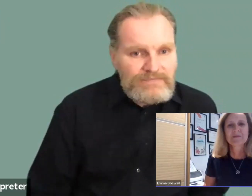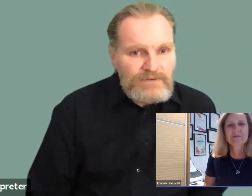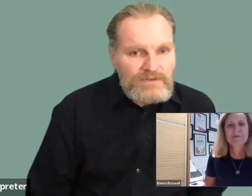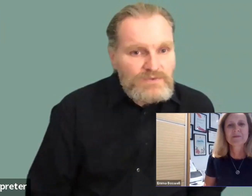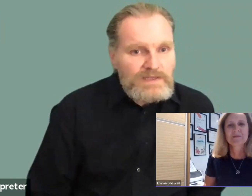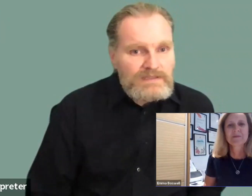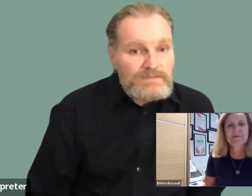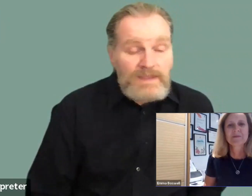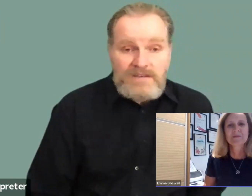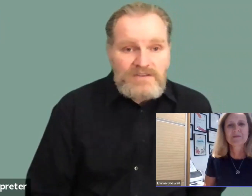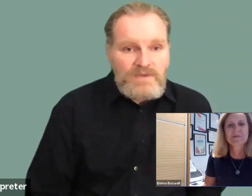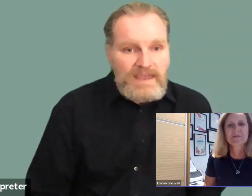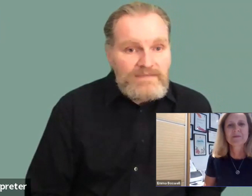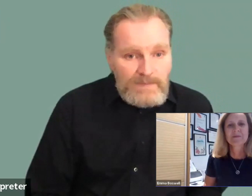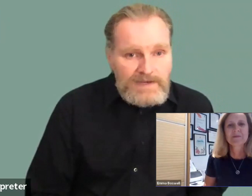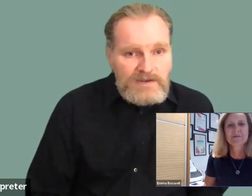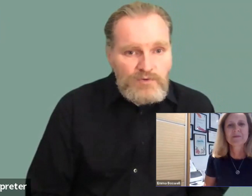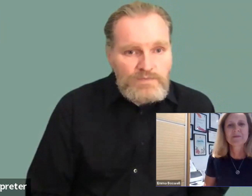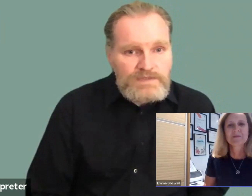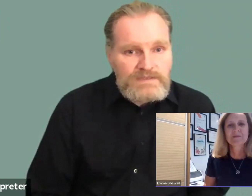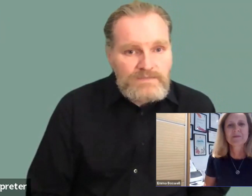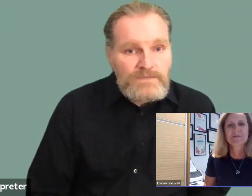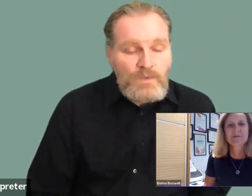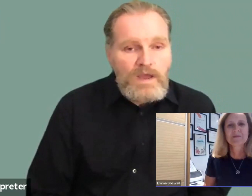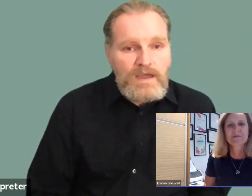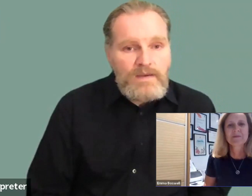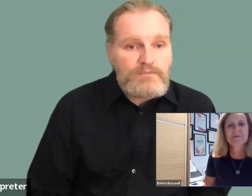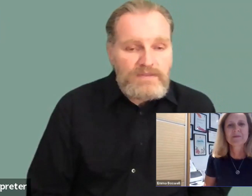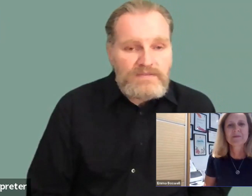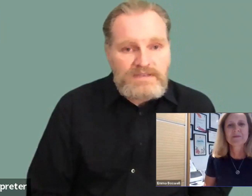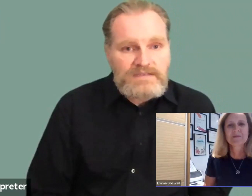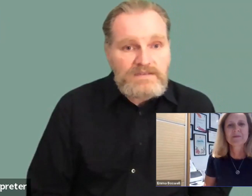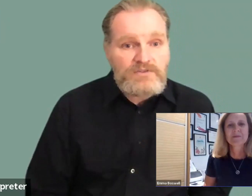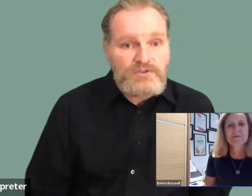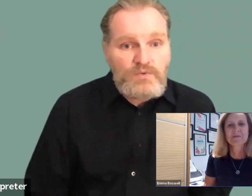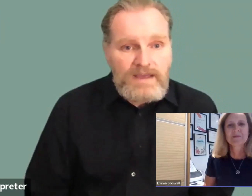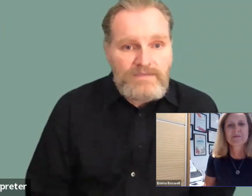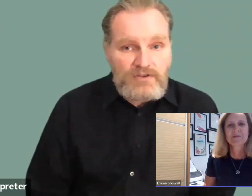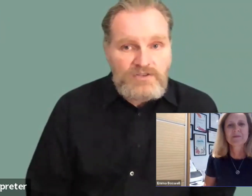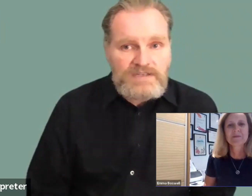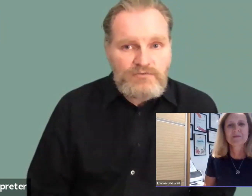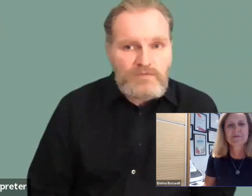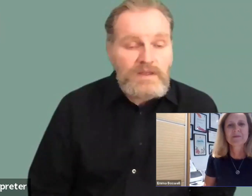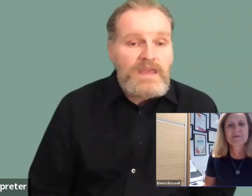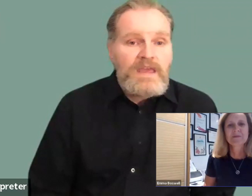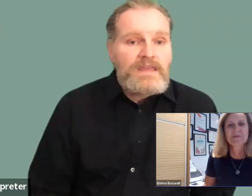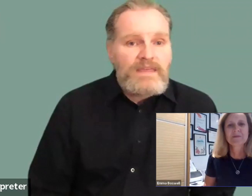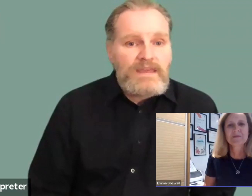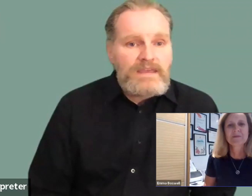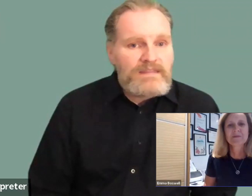different as well. So, in family groups, where brothers and sisters do have Usher syndrome,